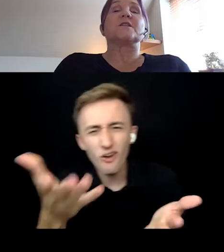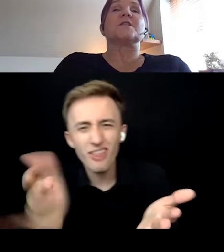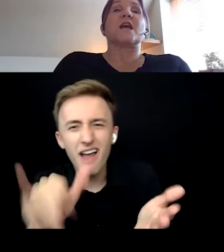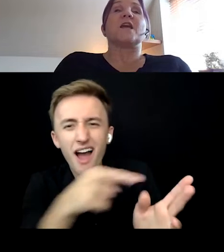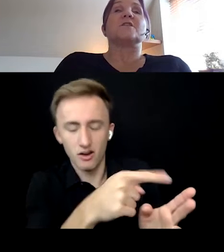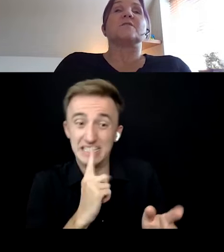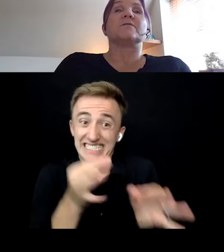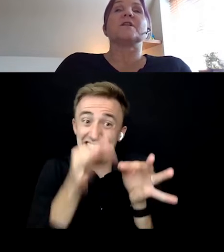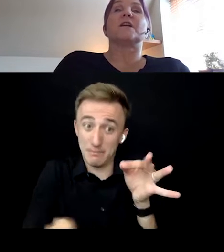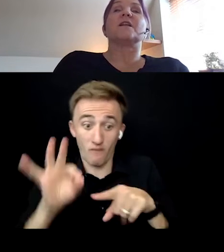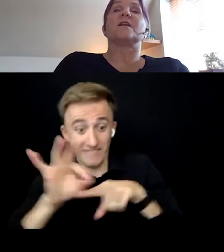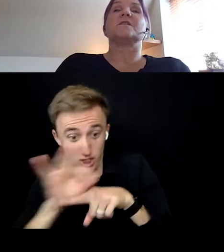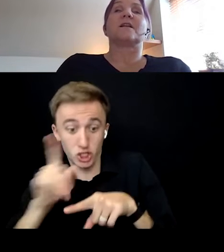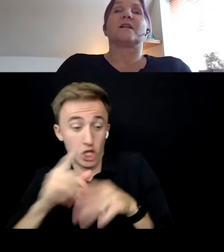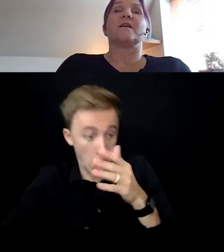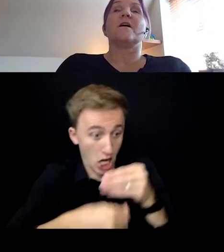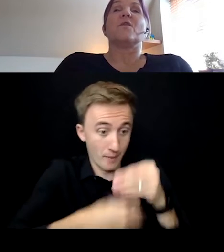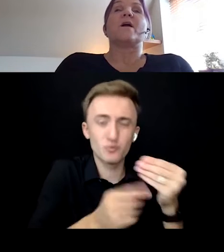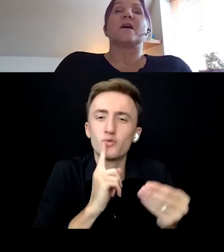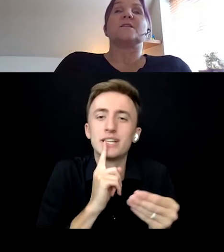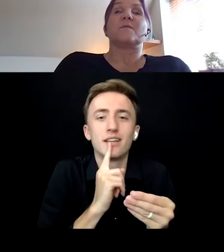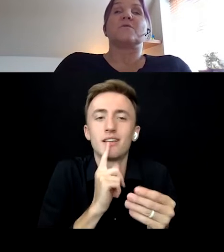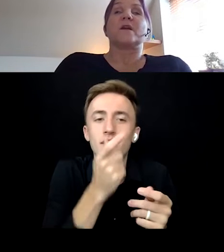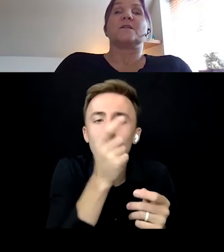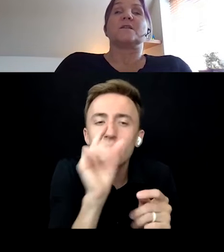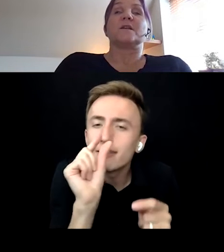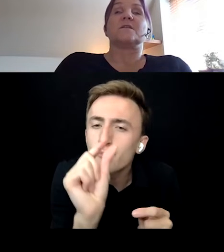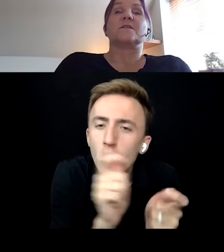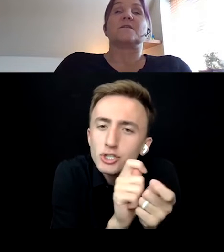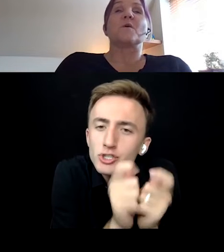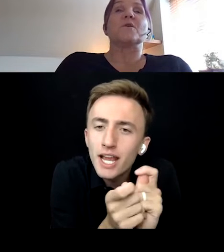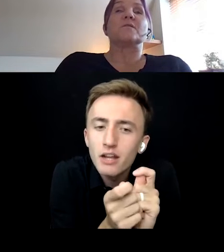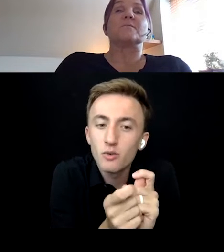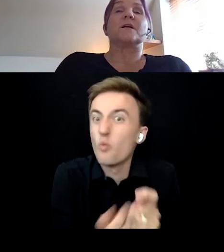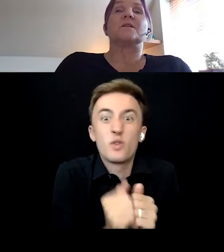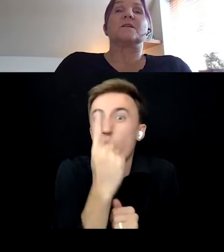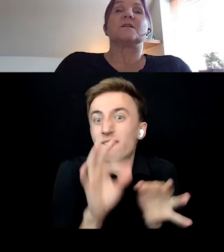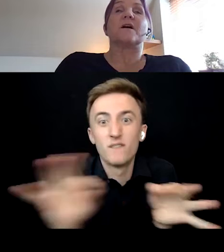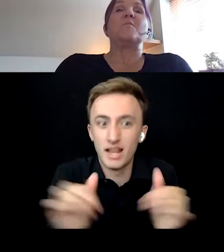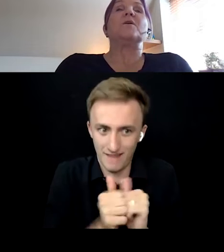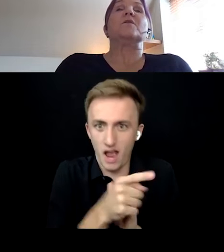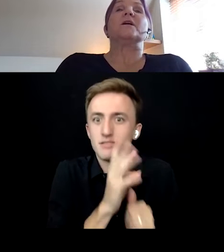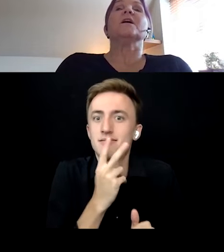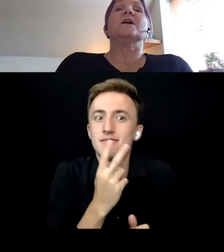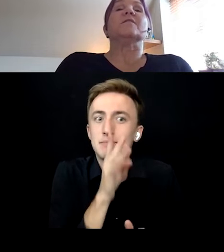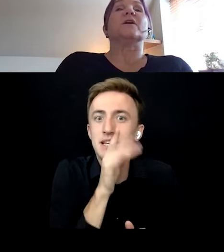just change gently and subtly how that same phrase is spoken. And I hope you will agree, if you are